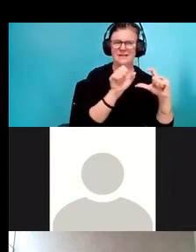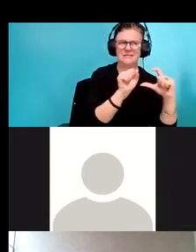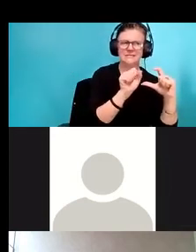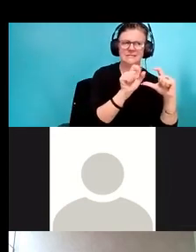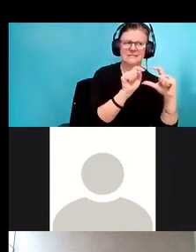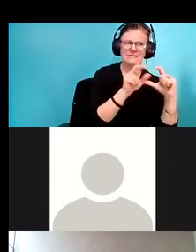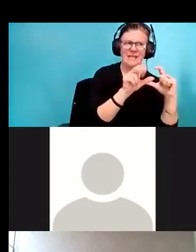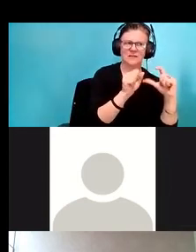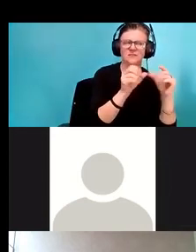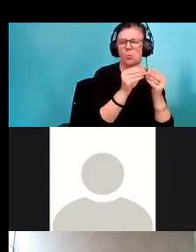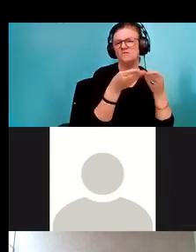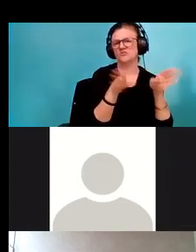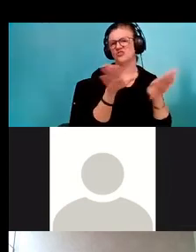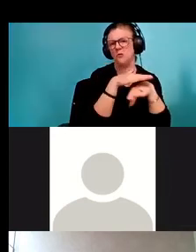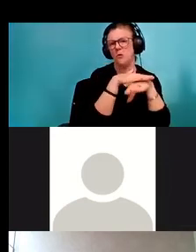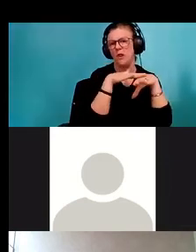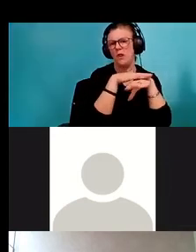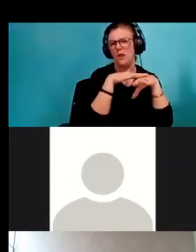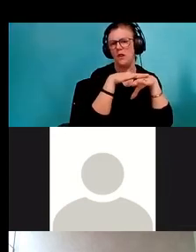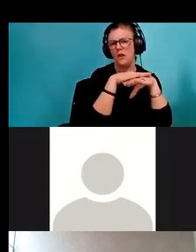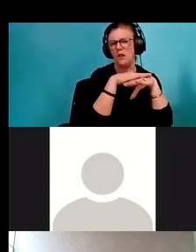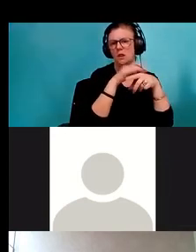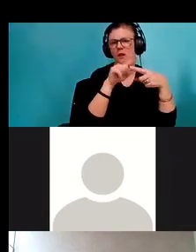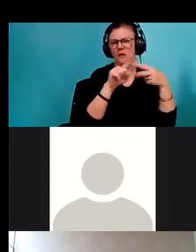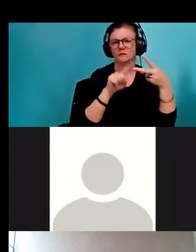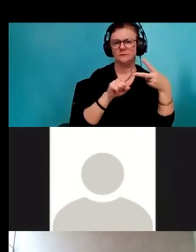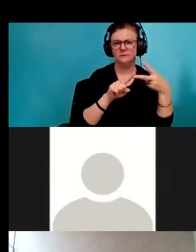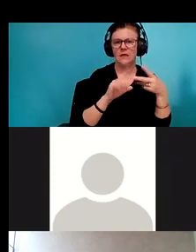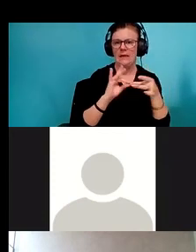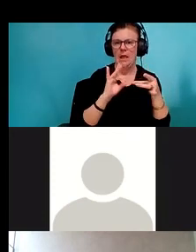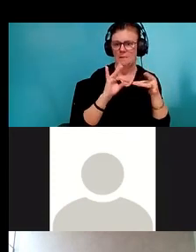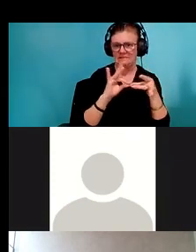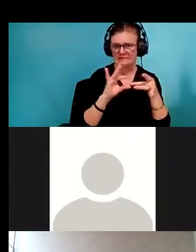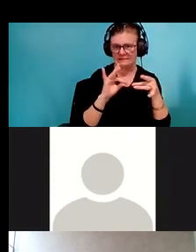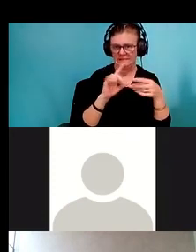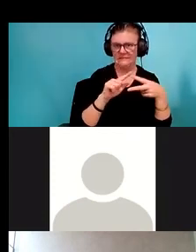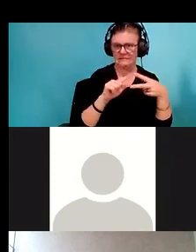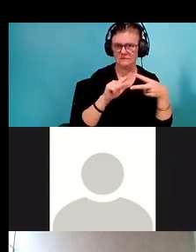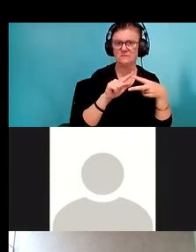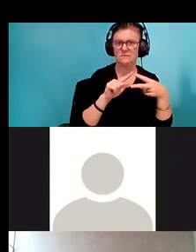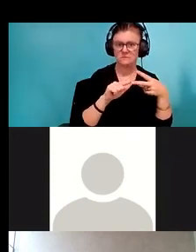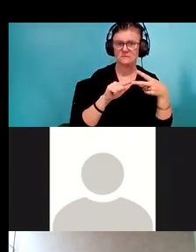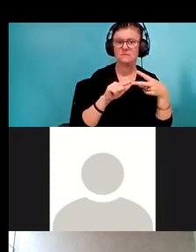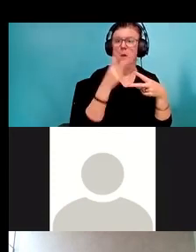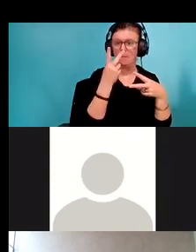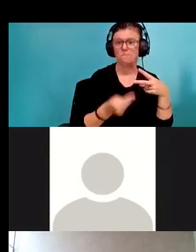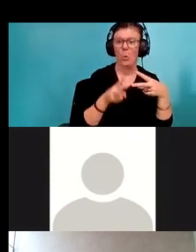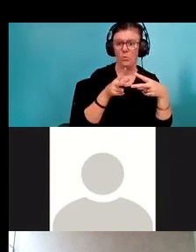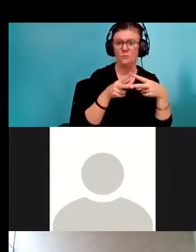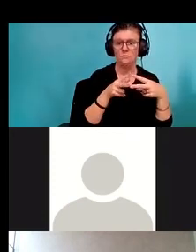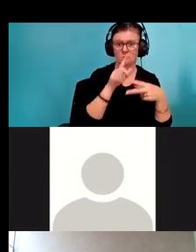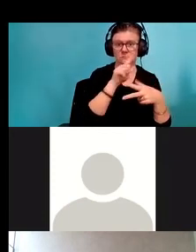a general box, and then a third, a comment box. And you do need to write something into all of the fields.